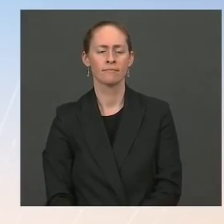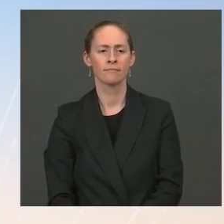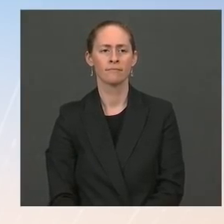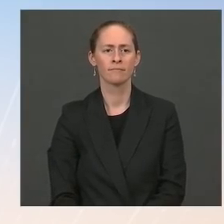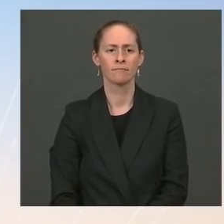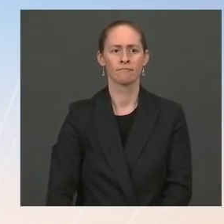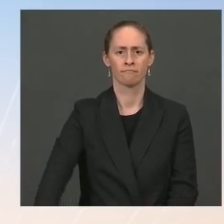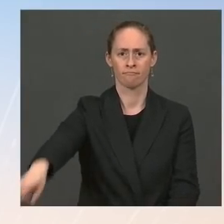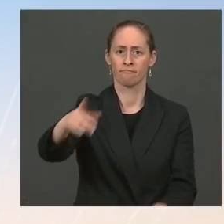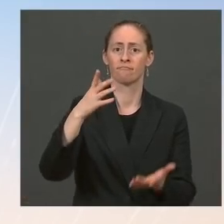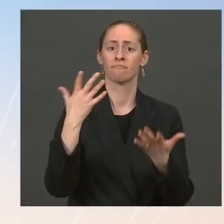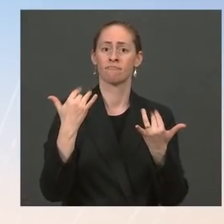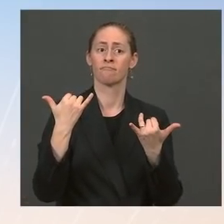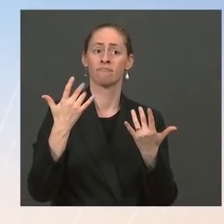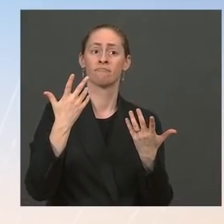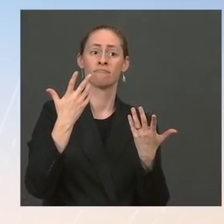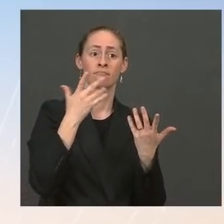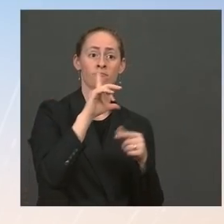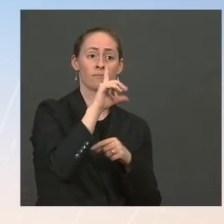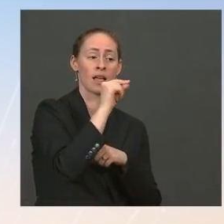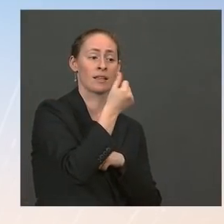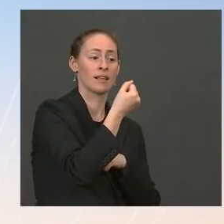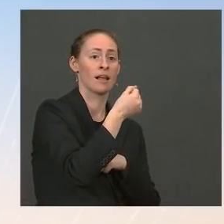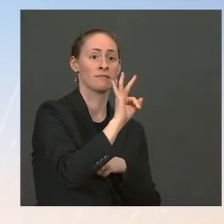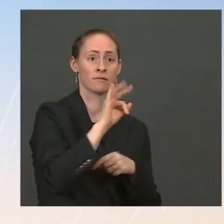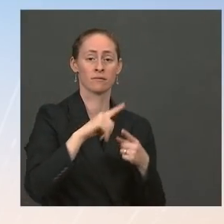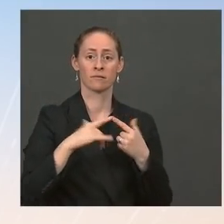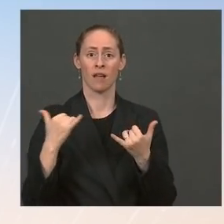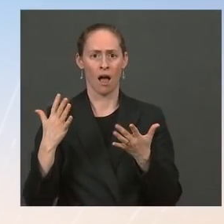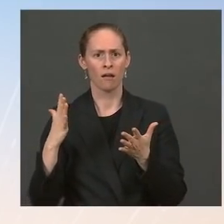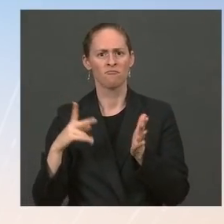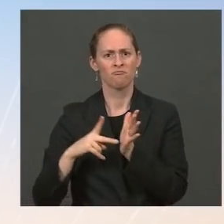So just to give you a sense, they're set to earn $32.9 billion this year.